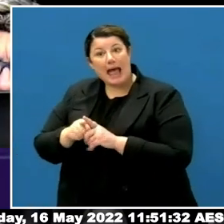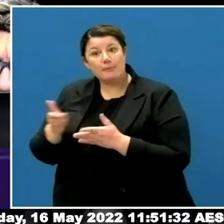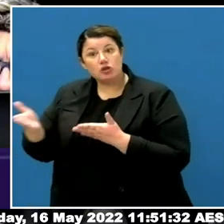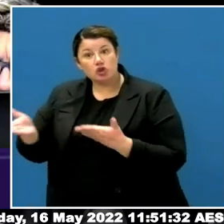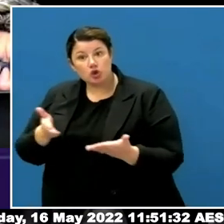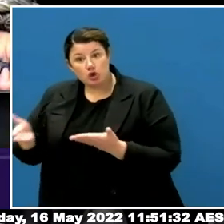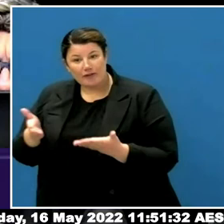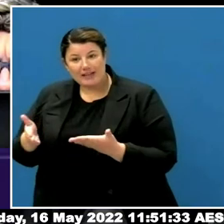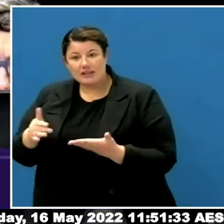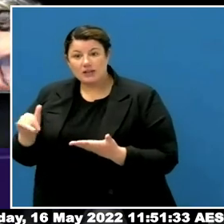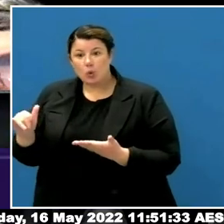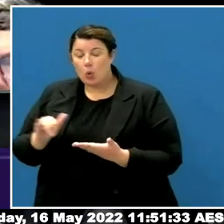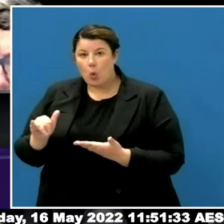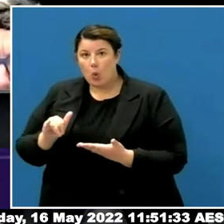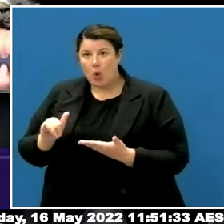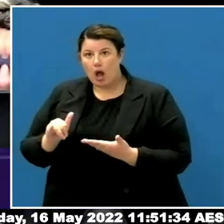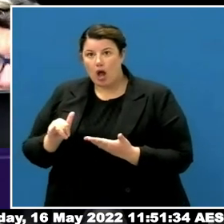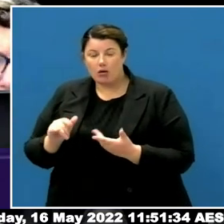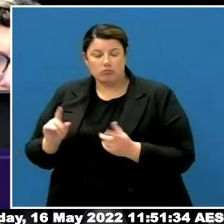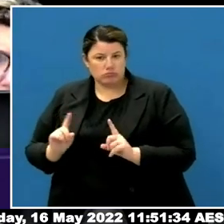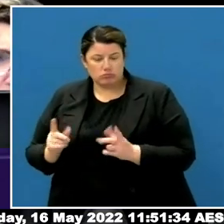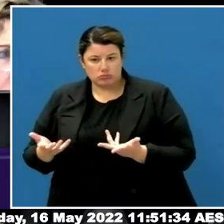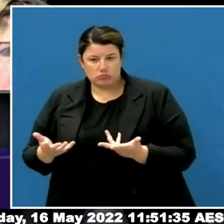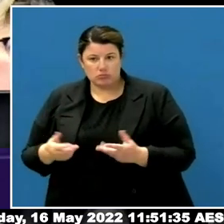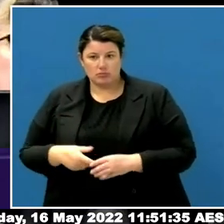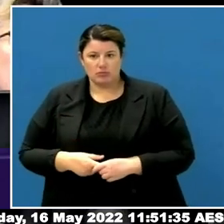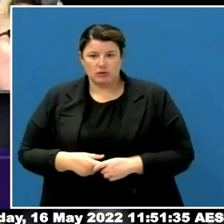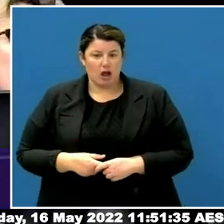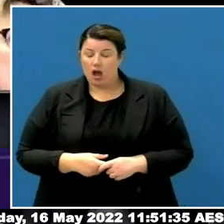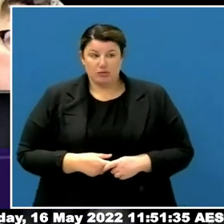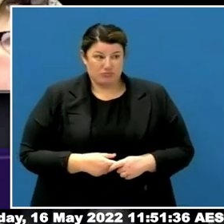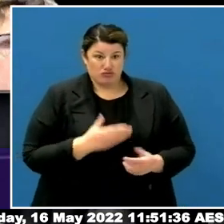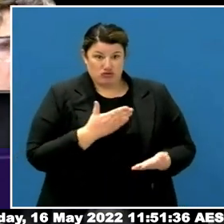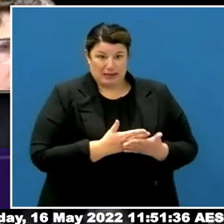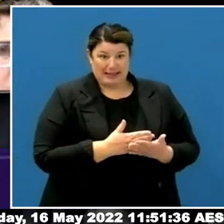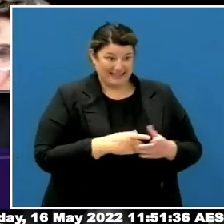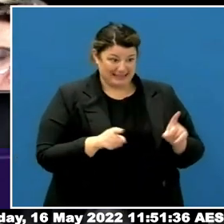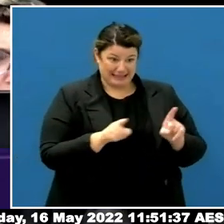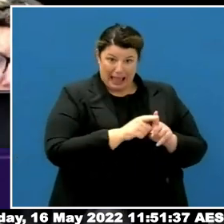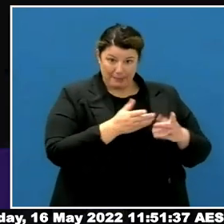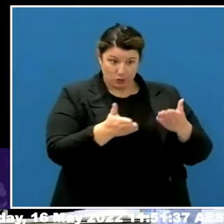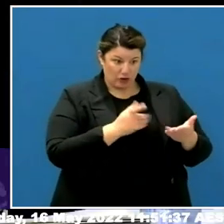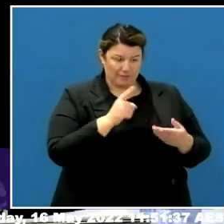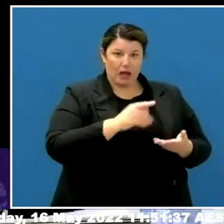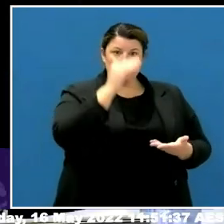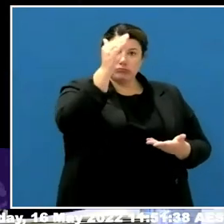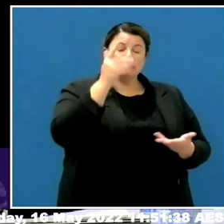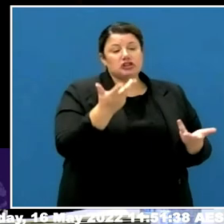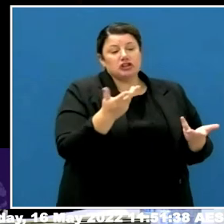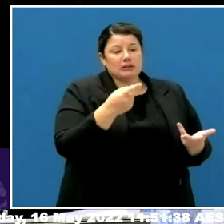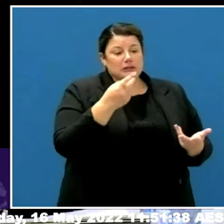price? SALLY: She just changed the price. She said okay then, we'll just put it down to the 117.